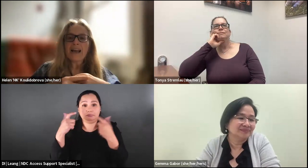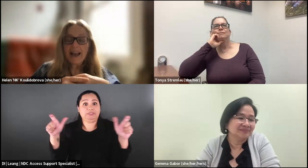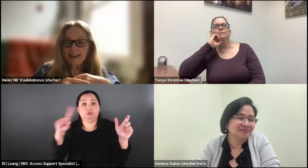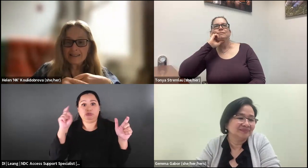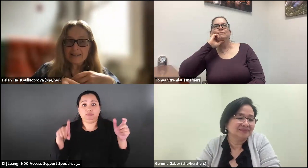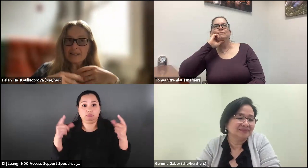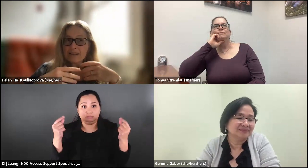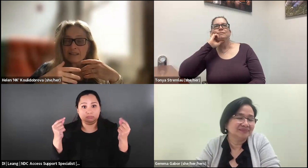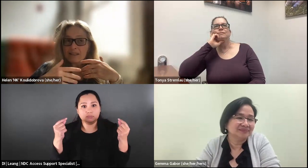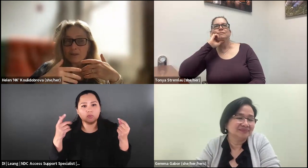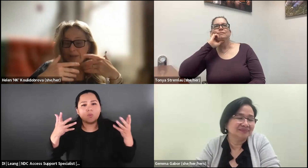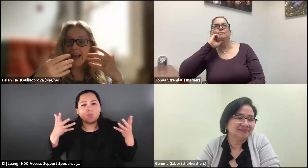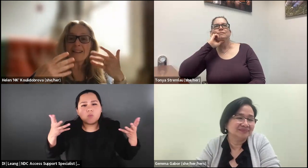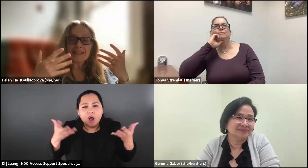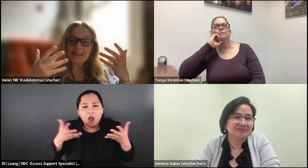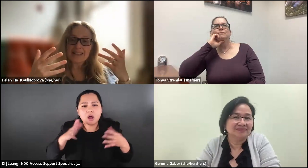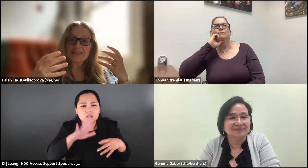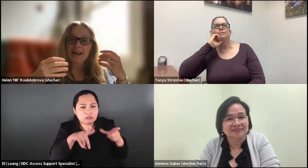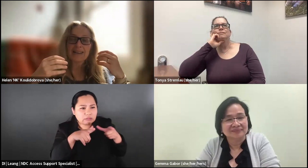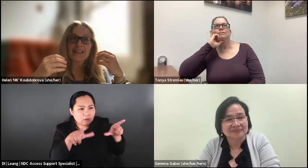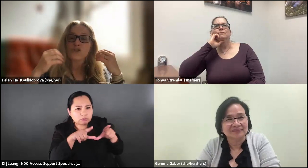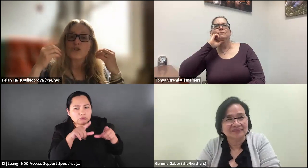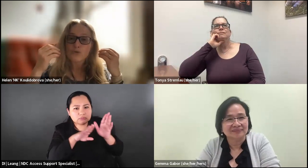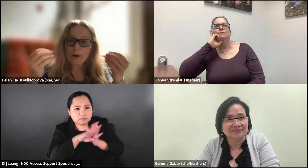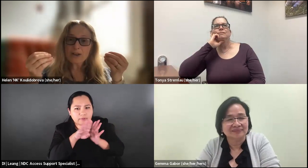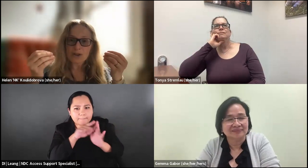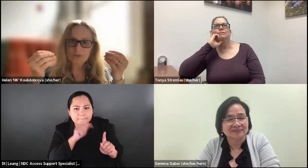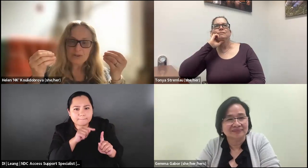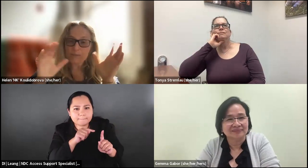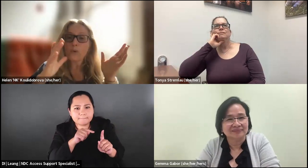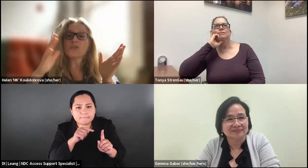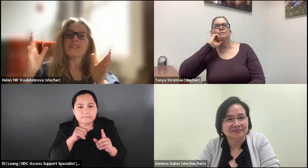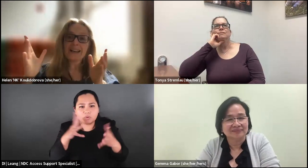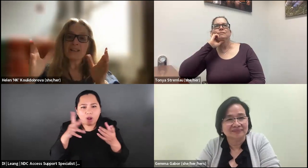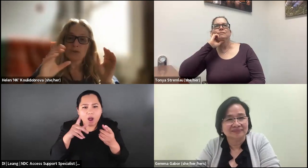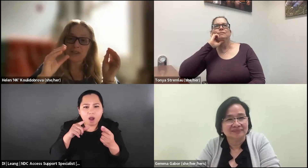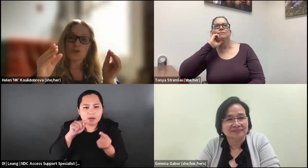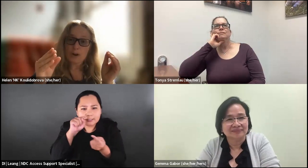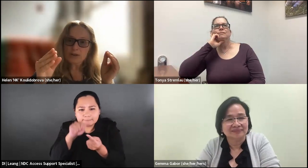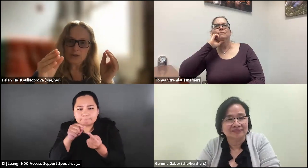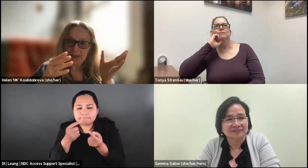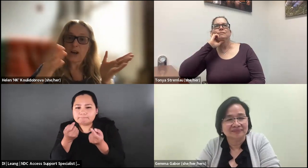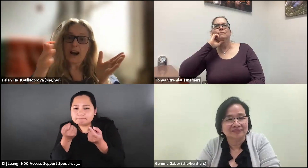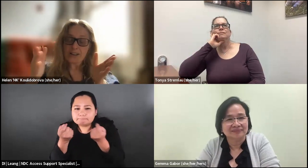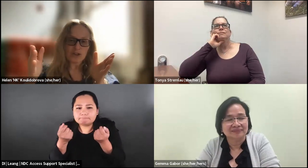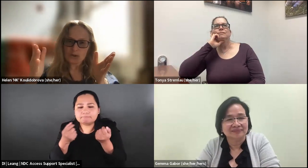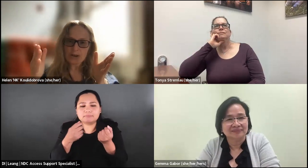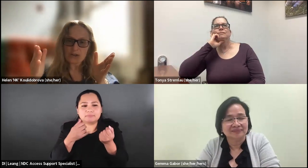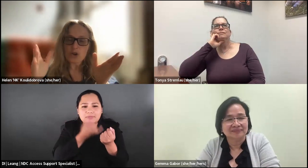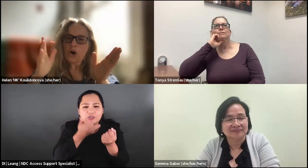And the reality is that instructors, postsecondary instructors, like college instructors,